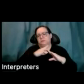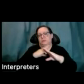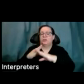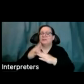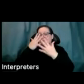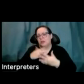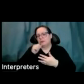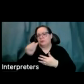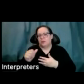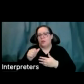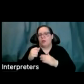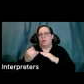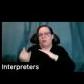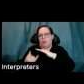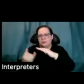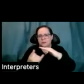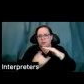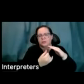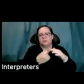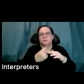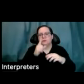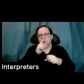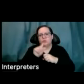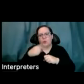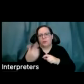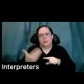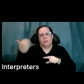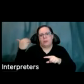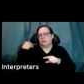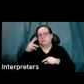only in the past 10. This is an ongoing social phenomena, which